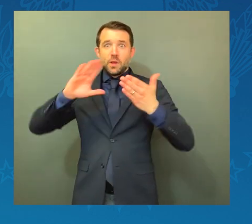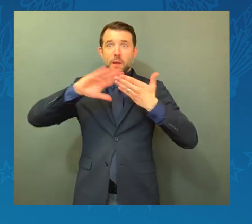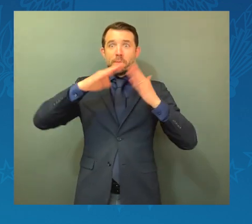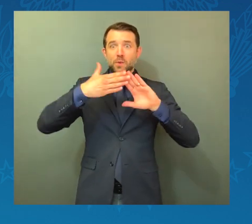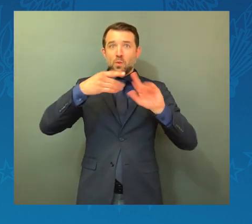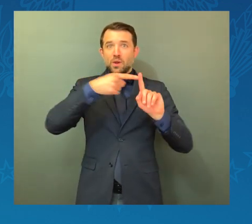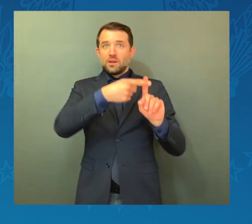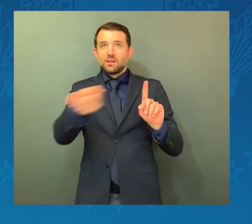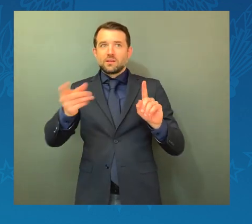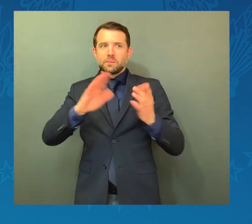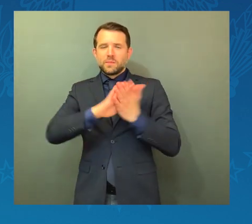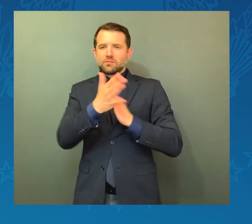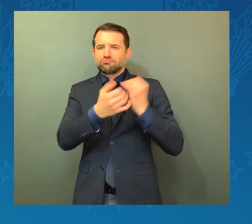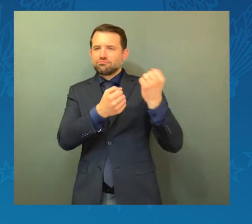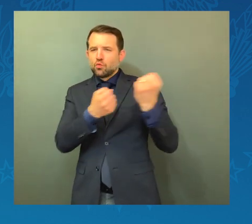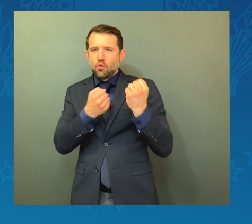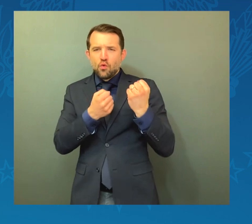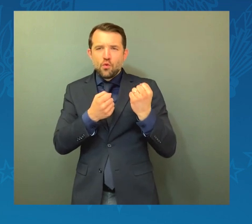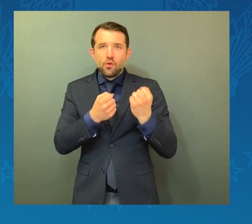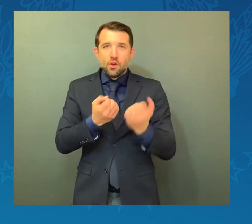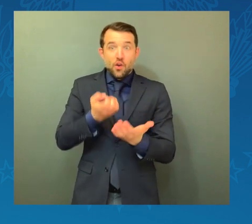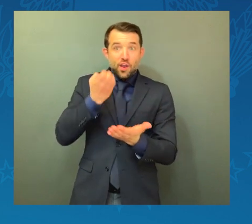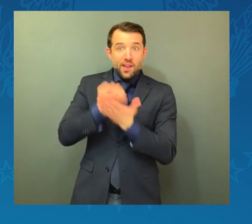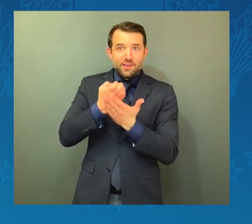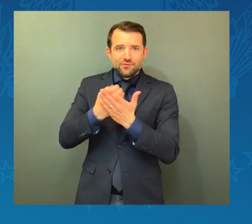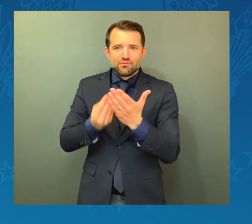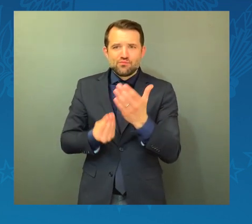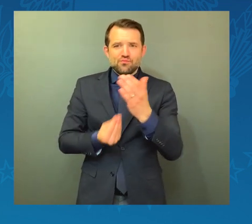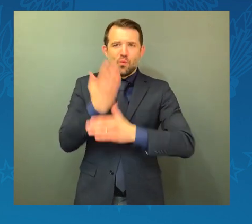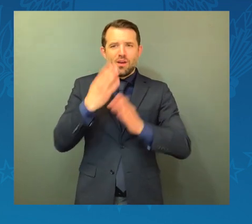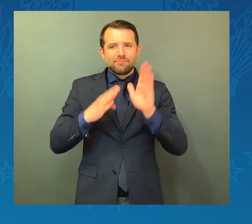and it makes our nation more globally competitive.